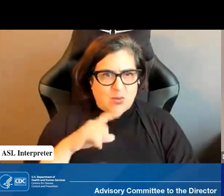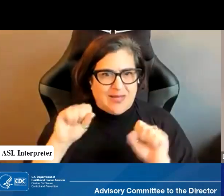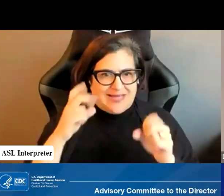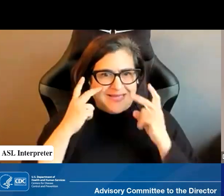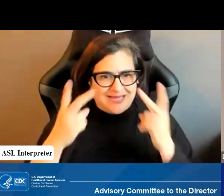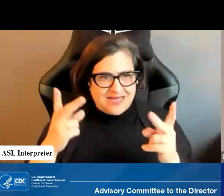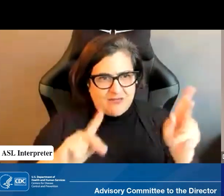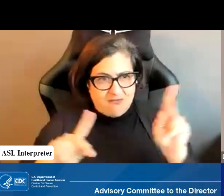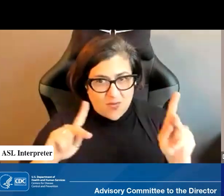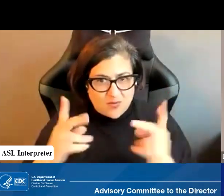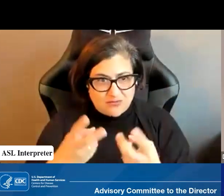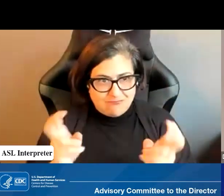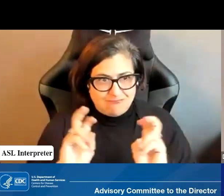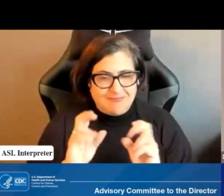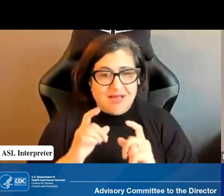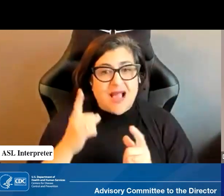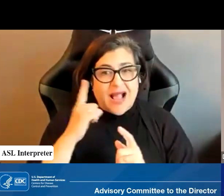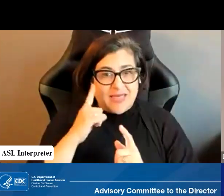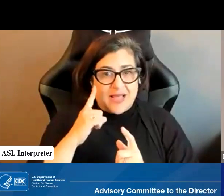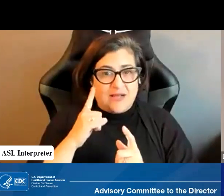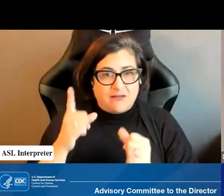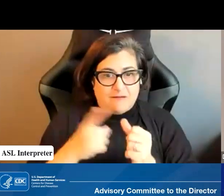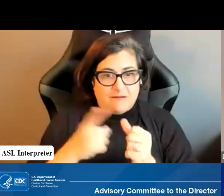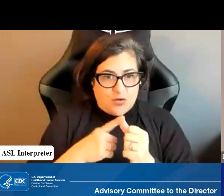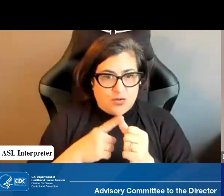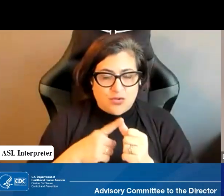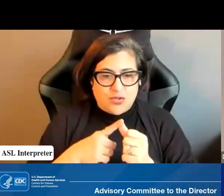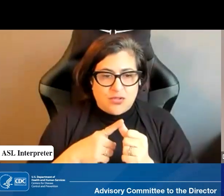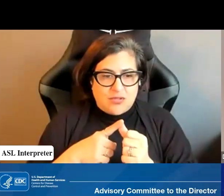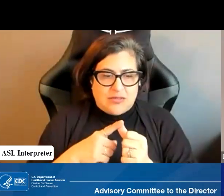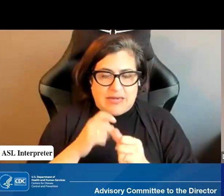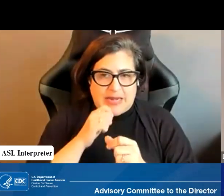I think I will first without putting either Rhonda or Octavio on the spot,